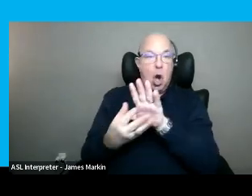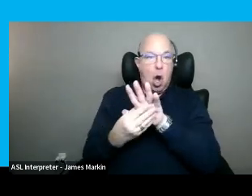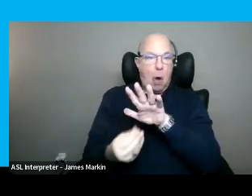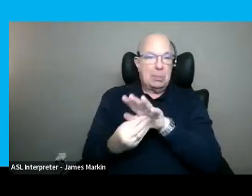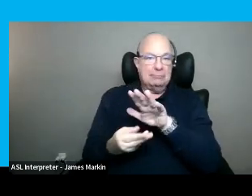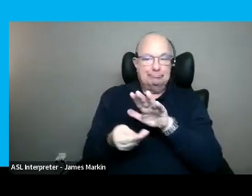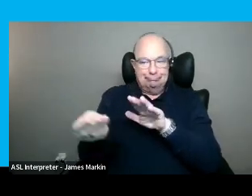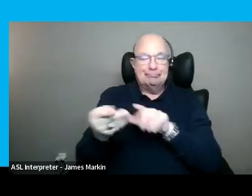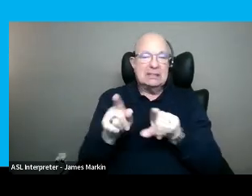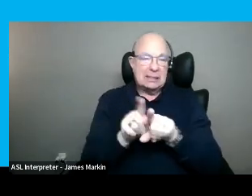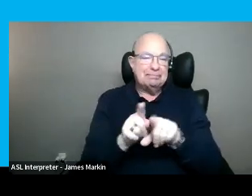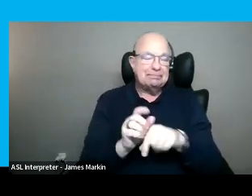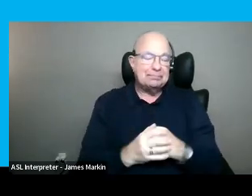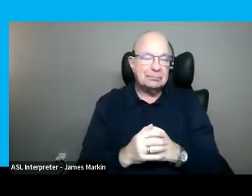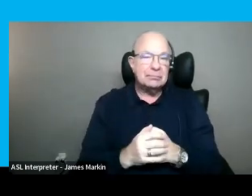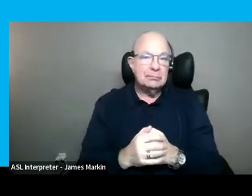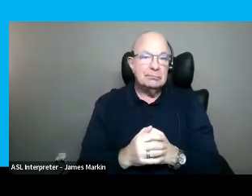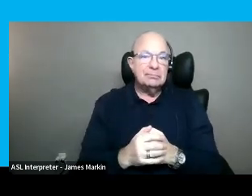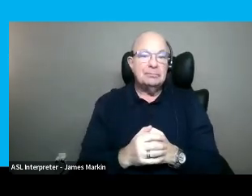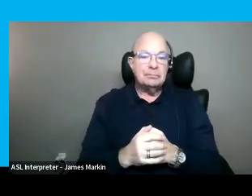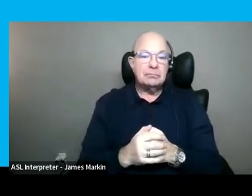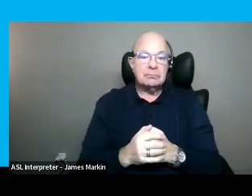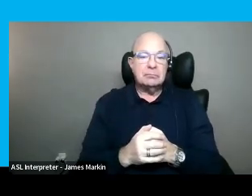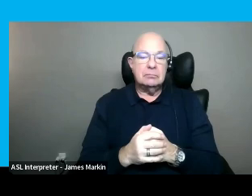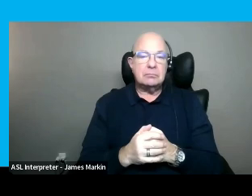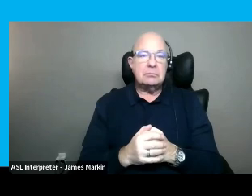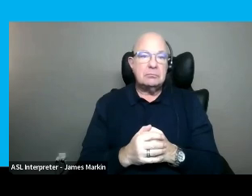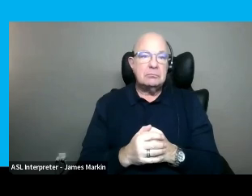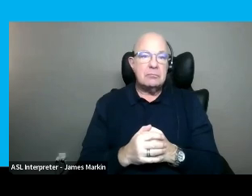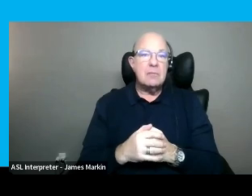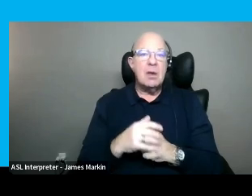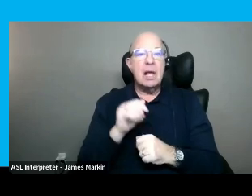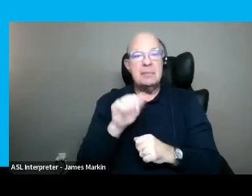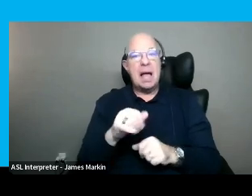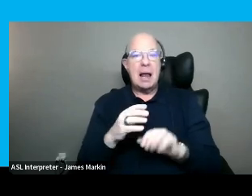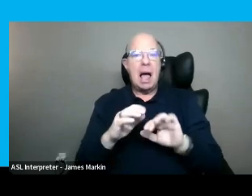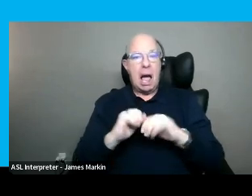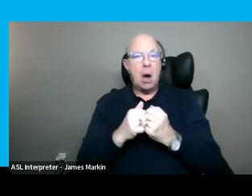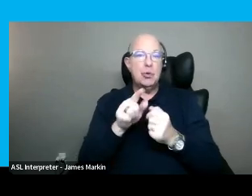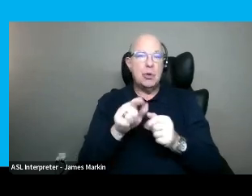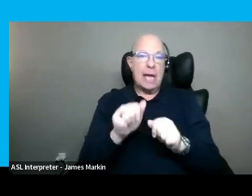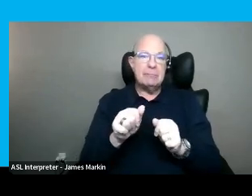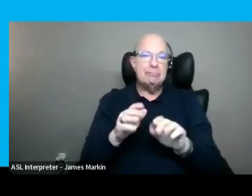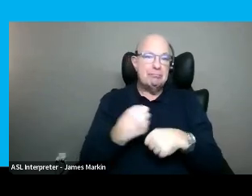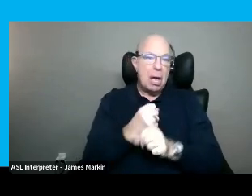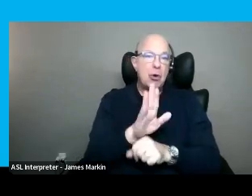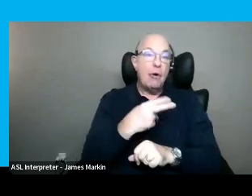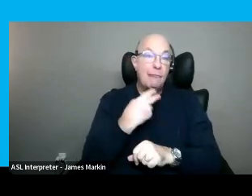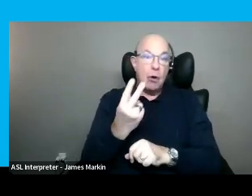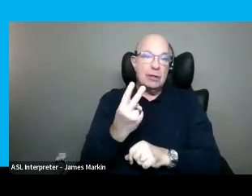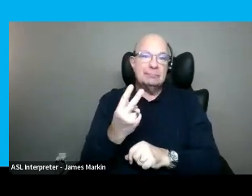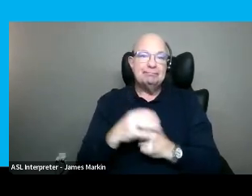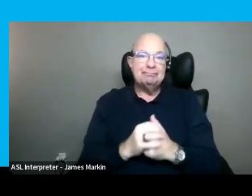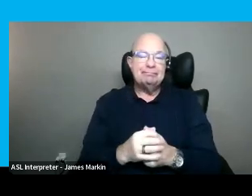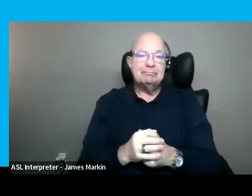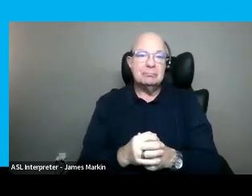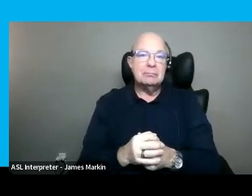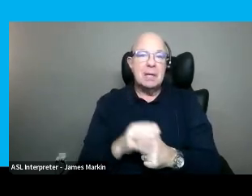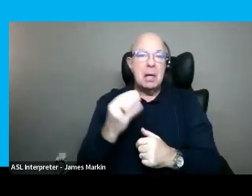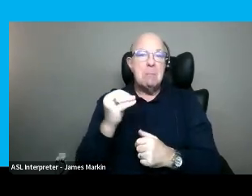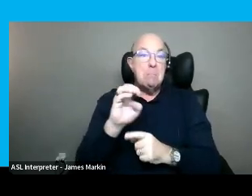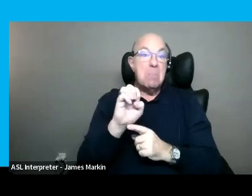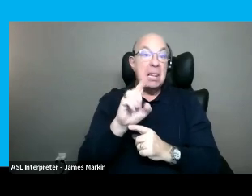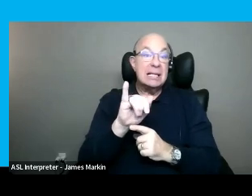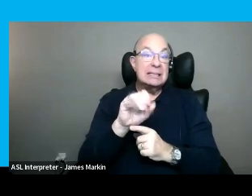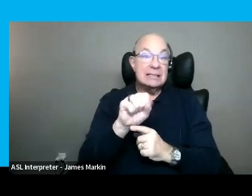Shannon Spencer (she/her): And yeah, as Adam also mentioned, there are multiple ways to make your voice be heard at Budget Committee, so… and Melissa identified some of those ways earlier.